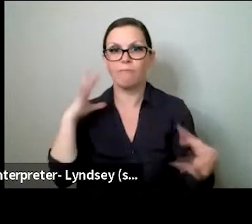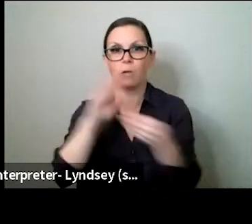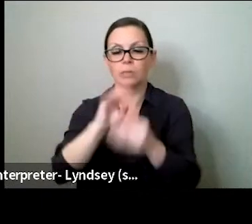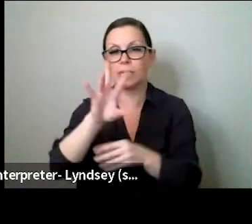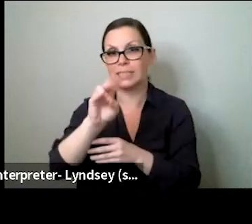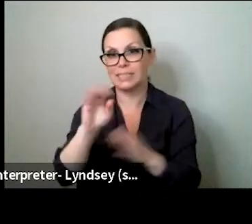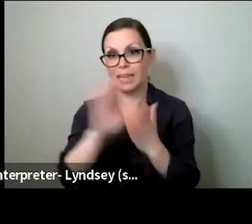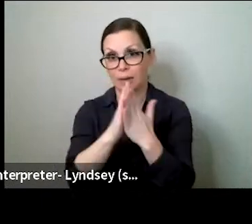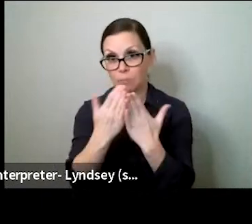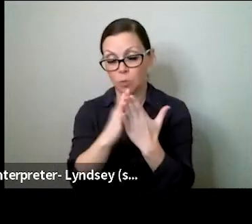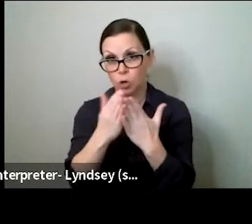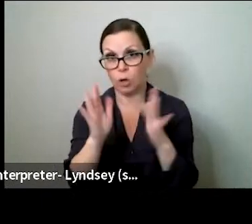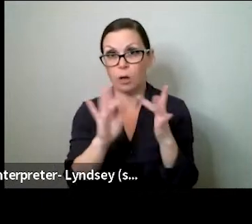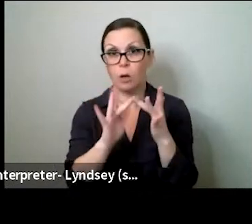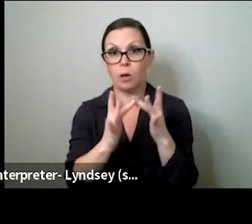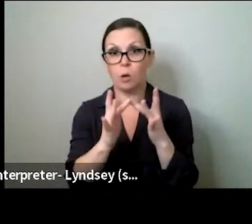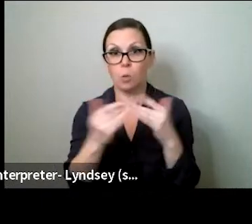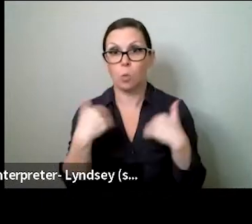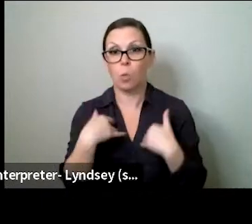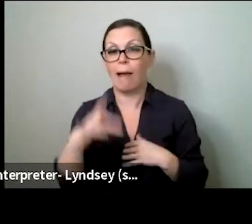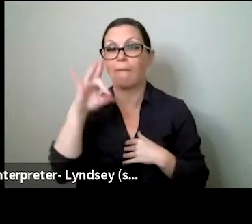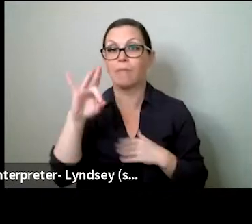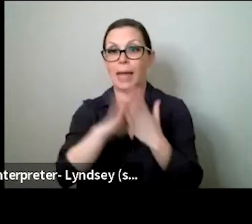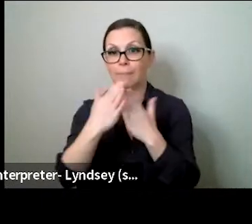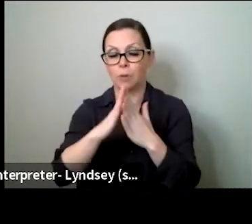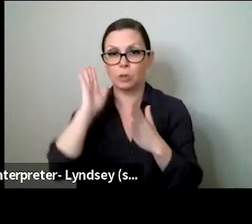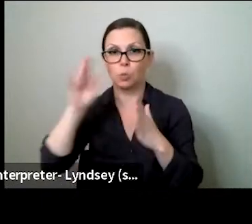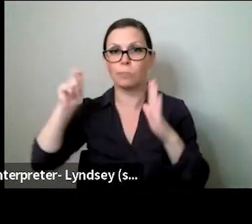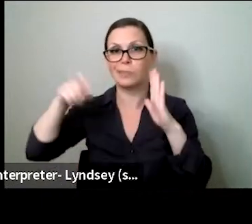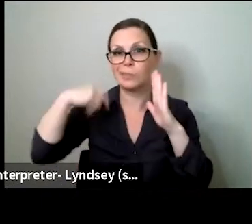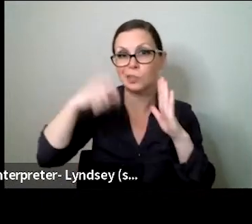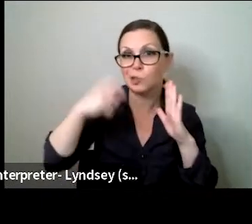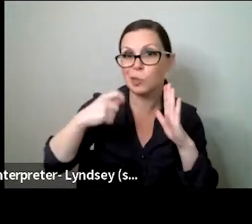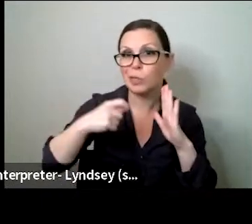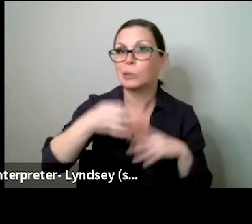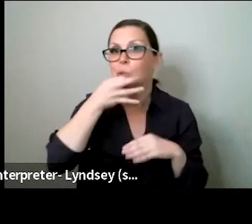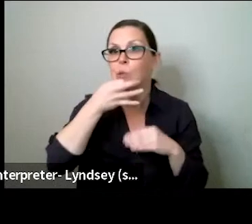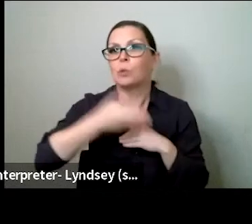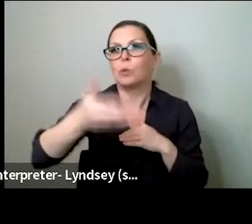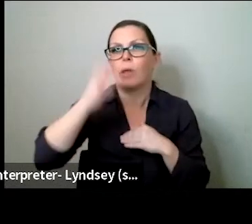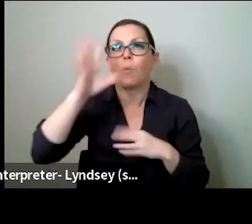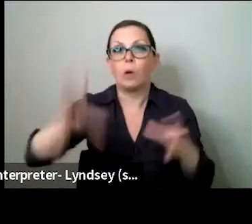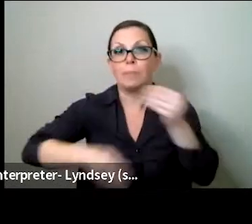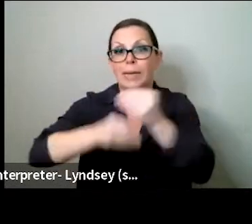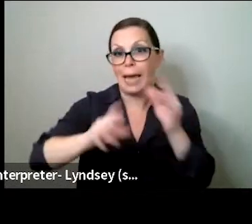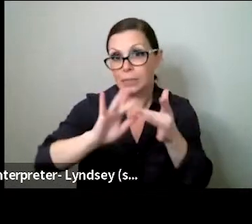we've got eight books that we'll be shooting in the next couple of months that will be added to the website.